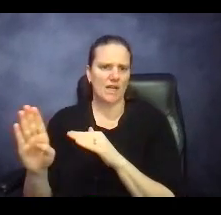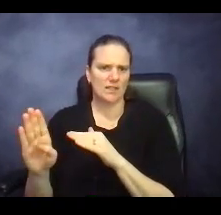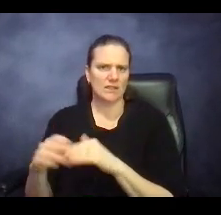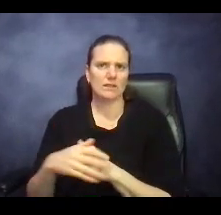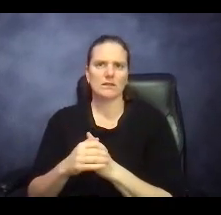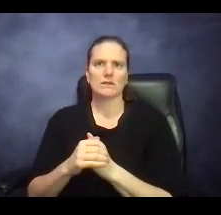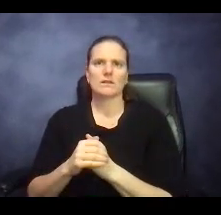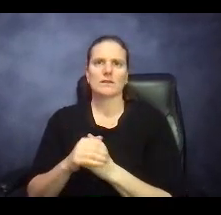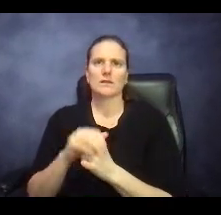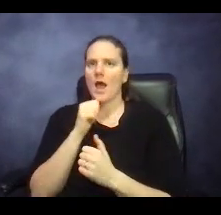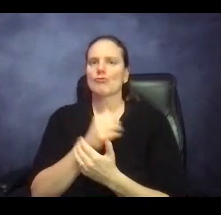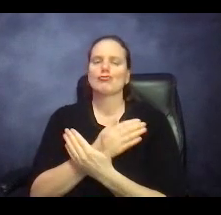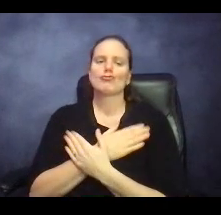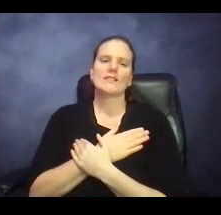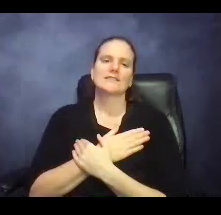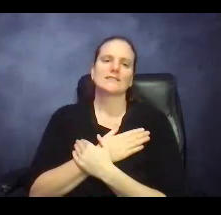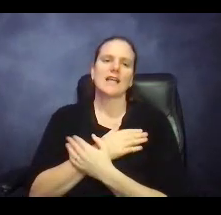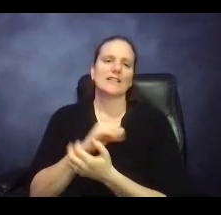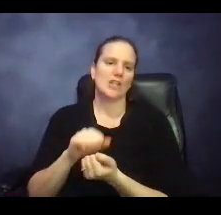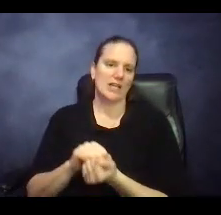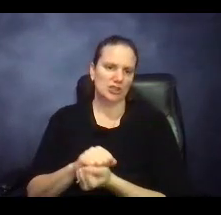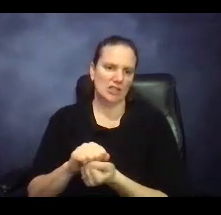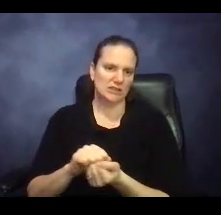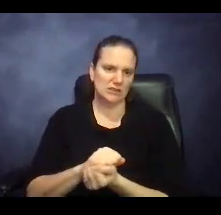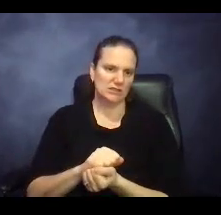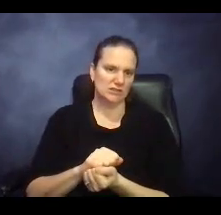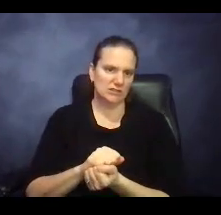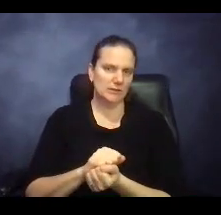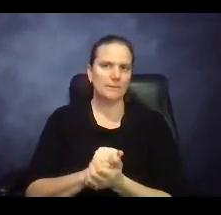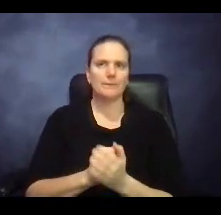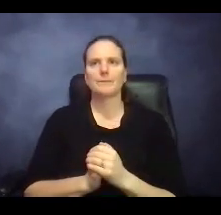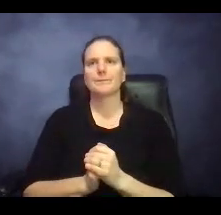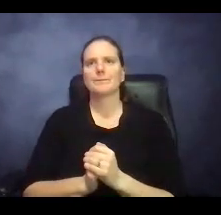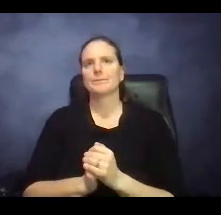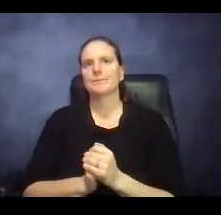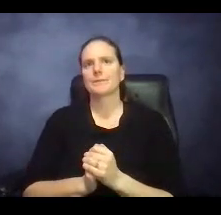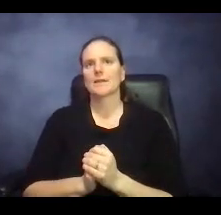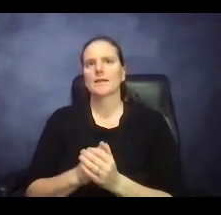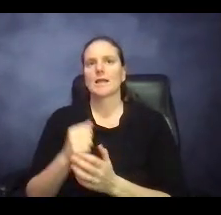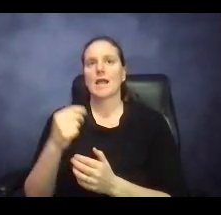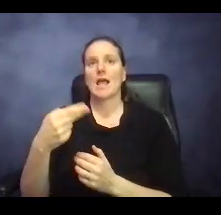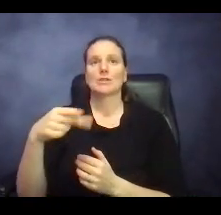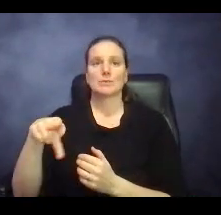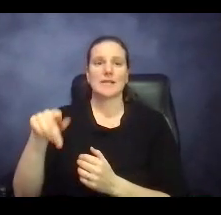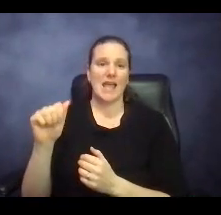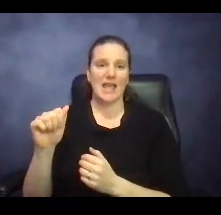and digest state, this compromises what's called your HPA axis. That's the communication between the brain